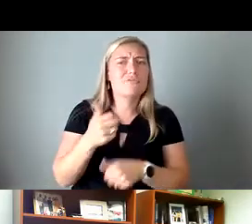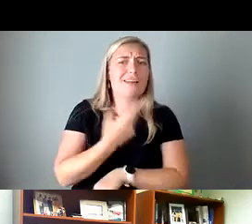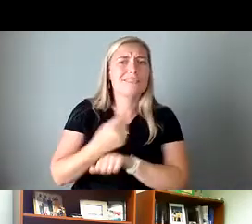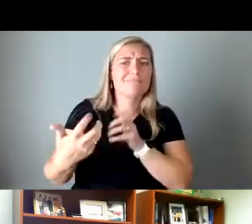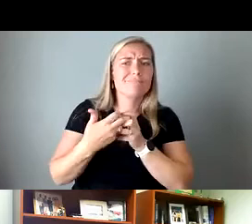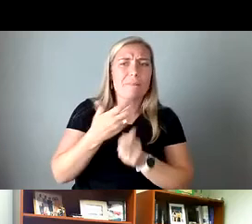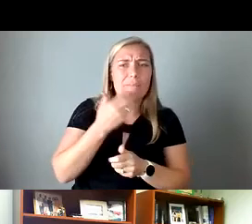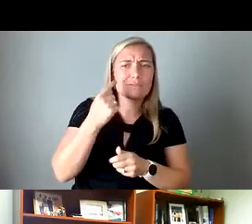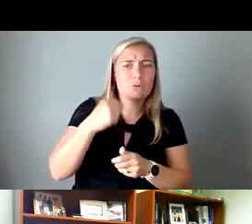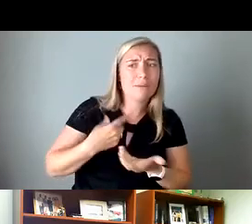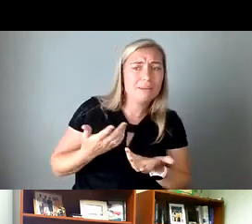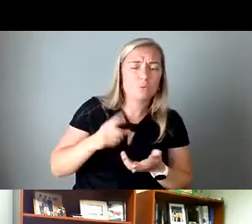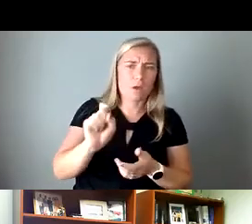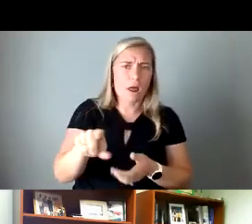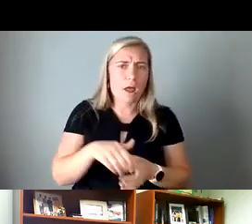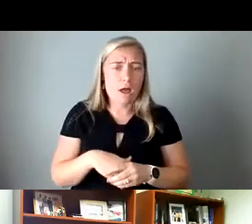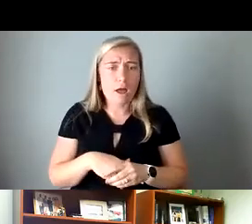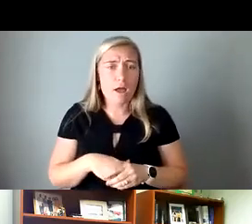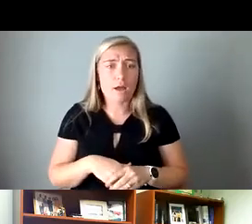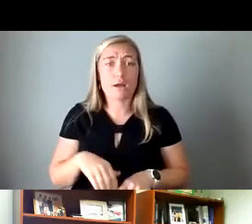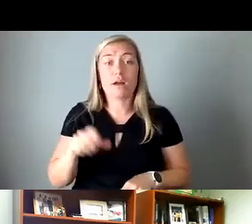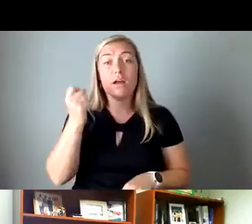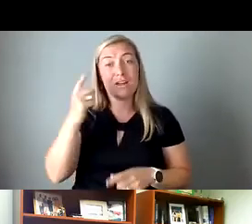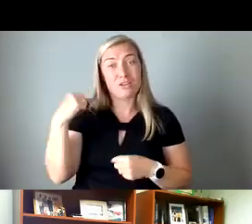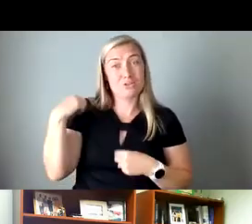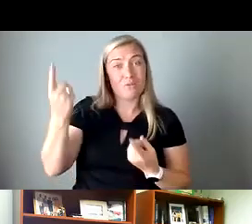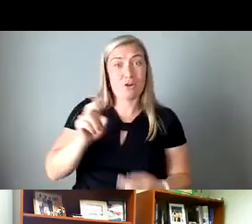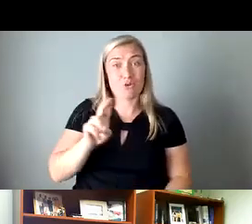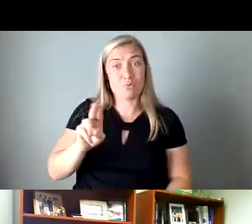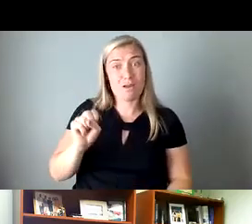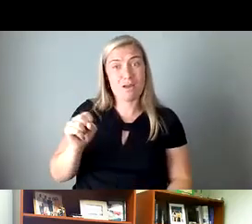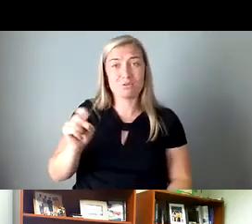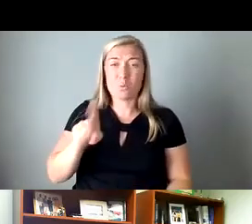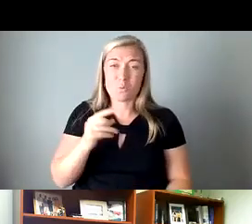only been successful in vaccinating about 54% of the United States population. Which